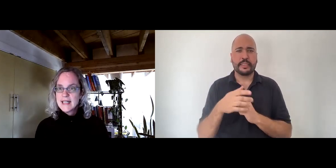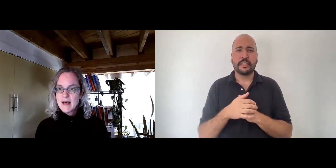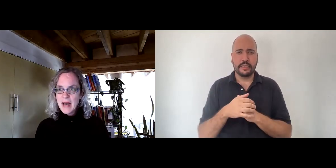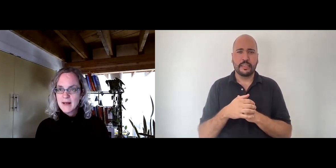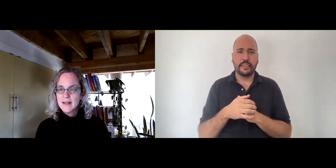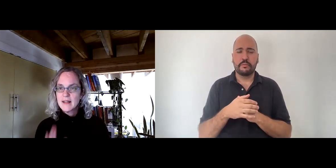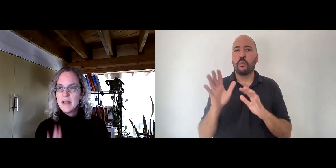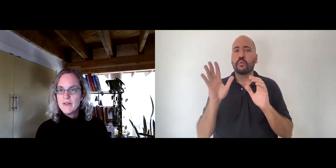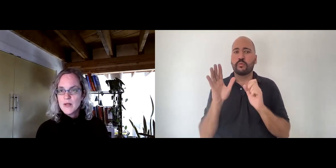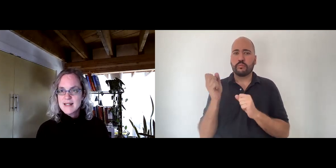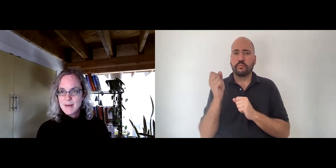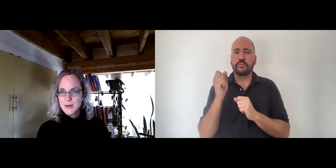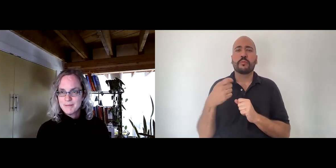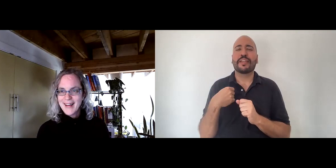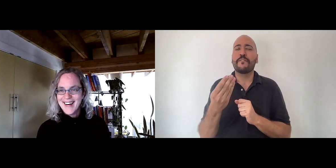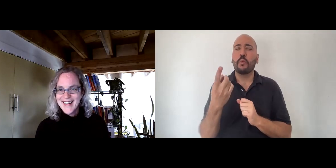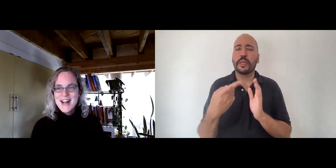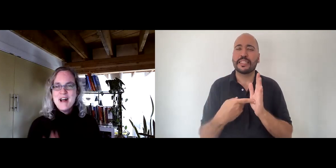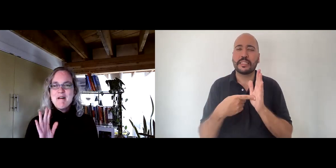Let me give you an example. Make things a little bit more concrete, and then I'm gonna check for questions.